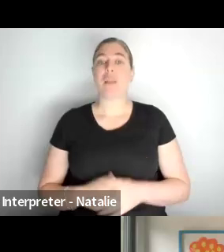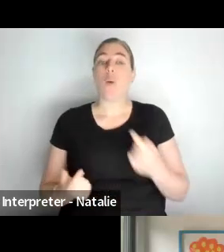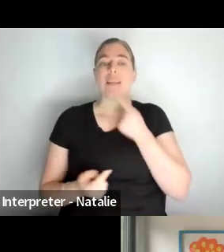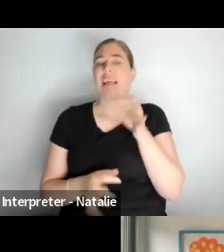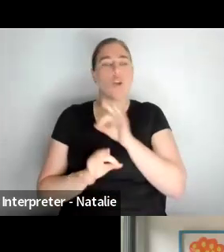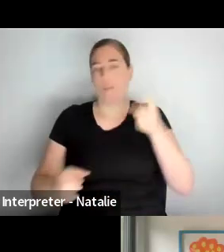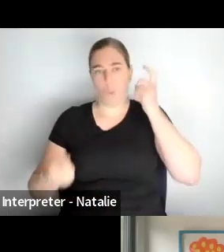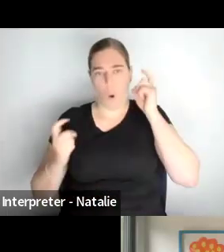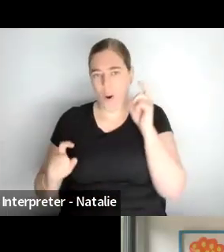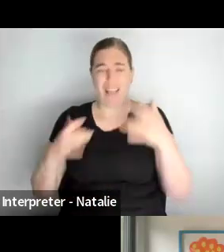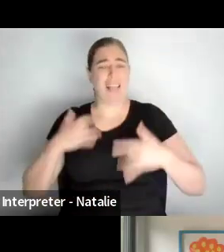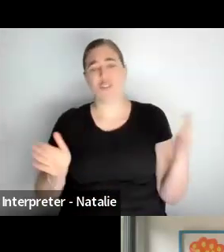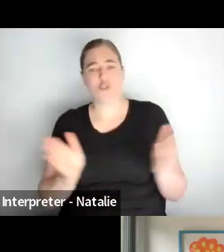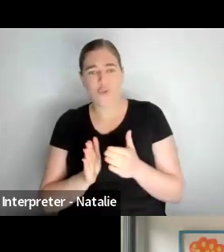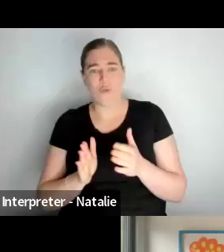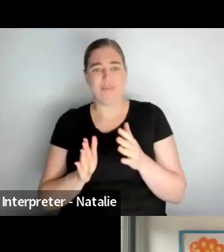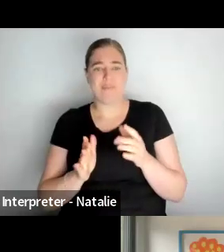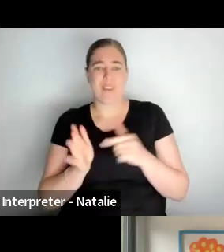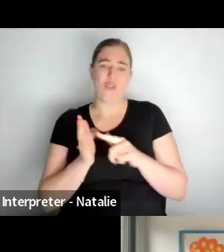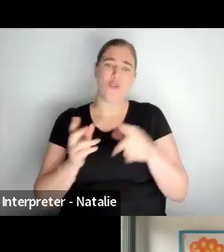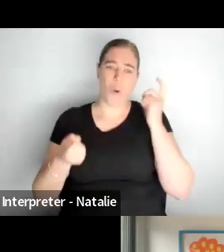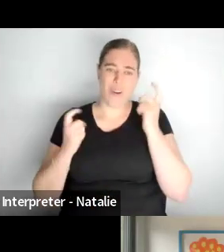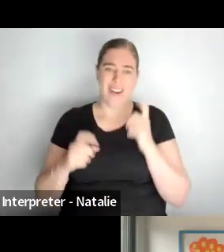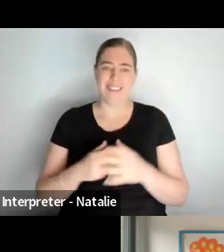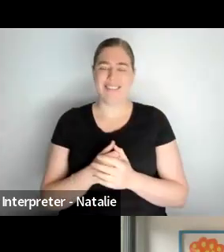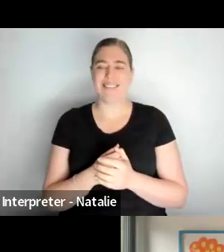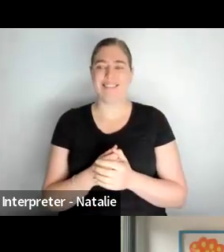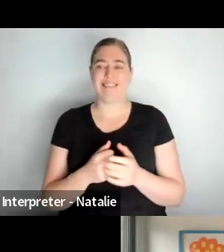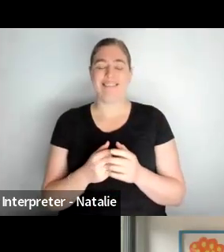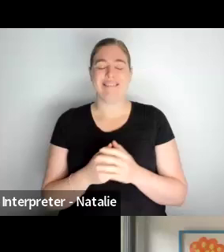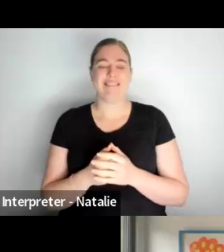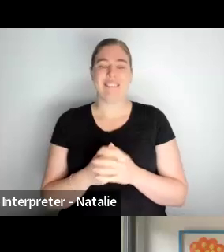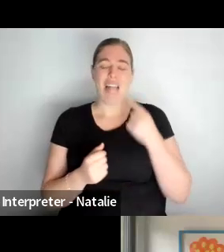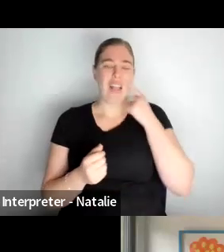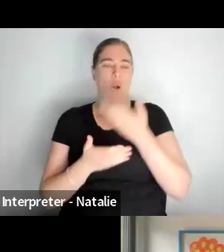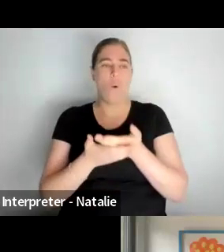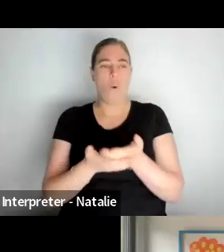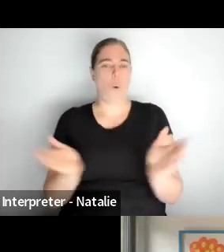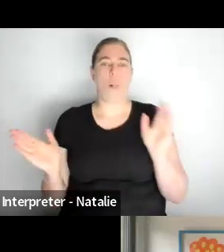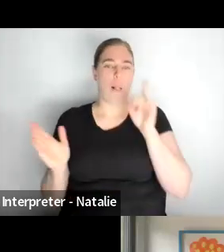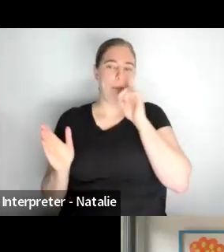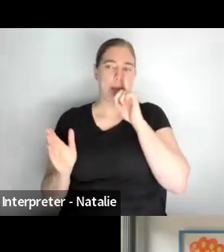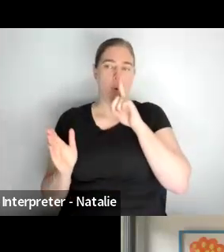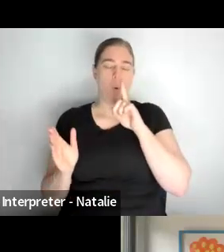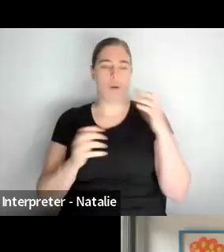Life is too short to be worried and I think everyone is bringing probably their experience